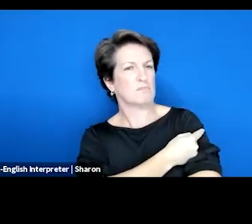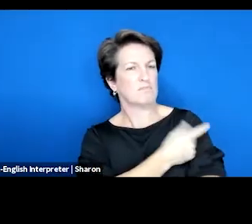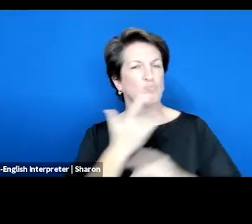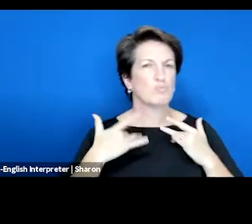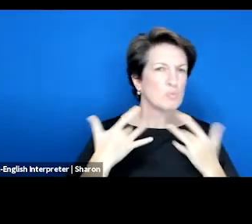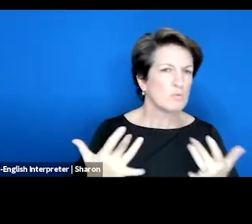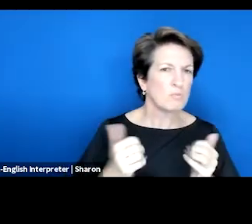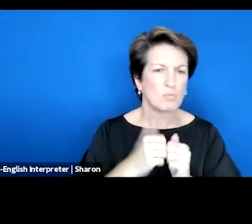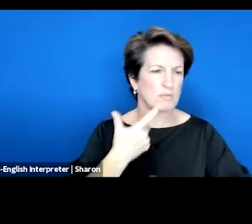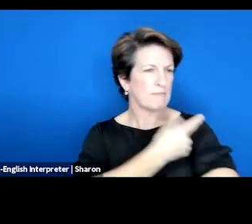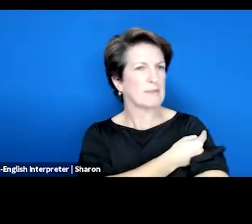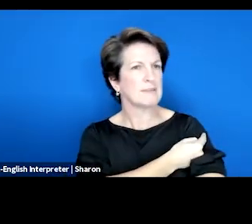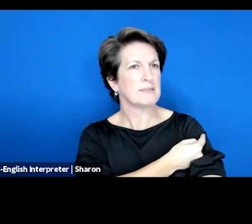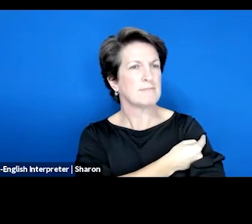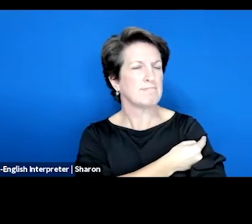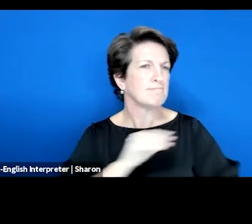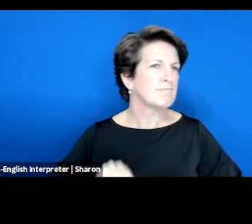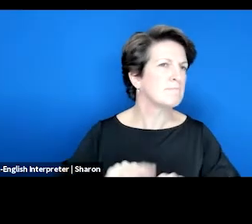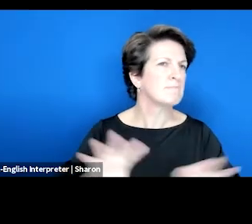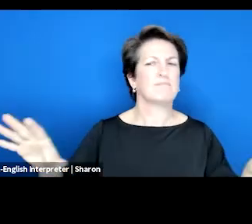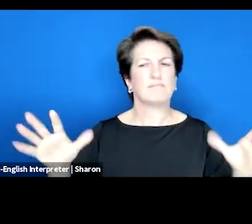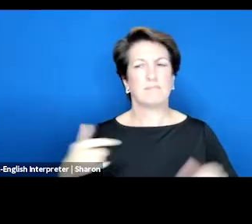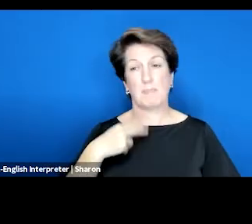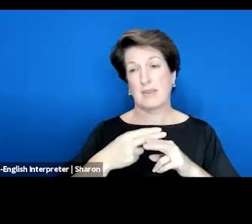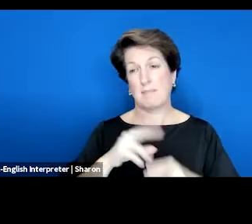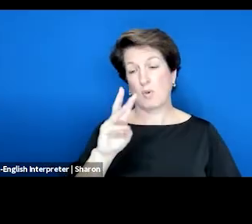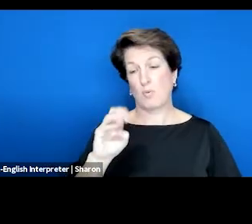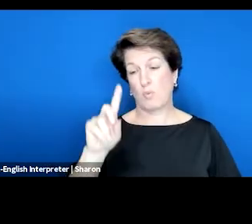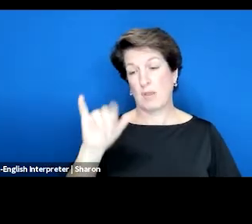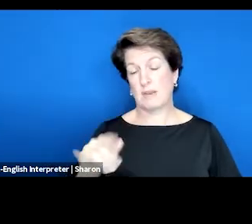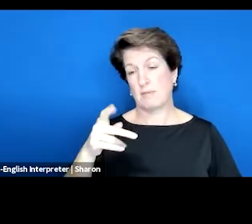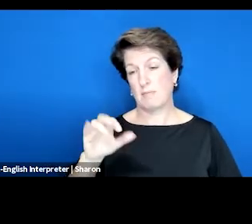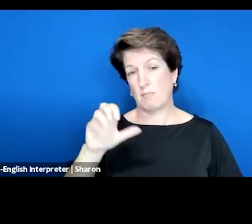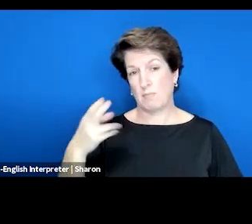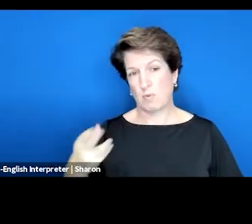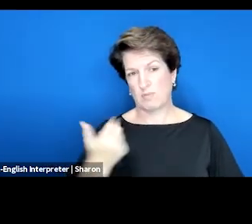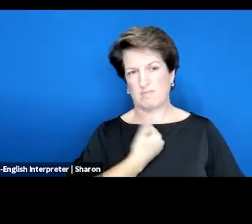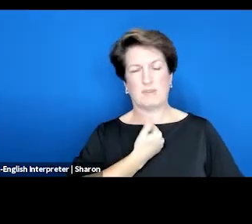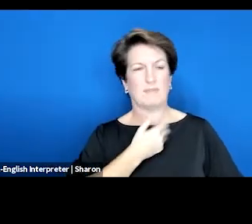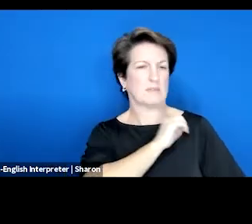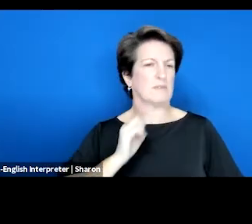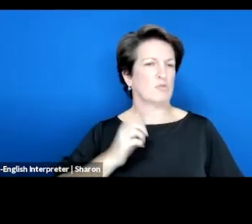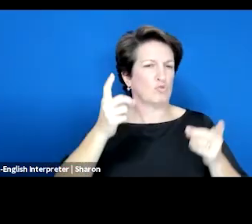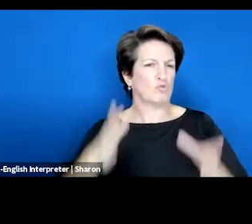city, to our excessively task force, the city of Toronto's vaccine engagement project, for supportive clinics that are happening this weekend Friday to Sunday, and much